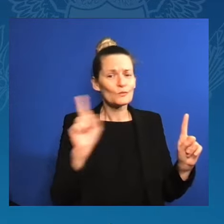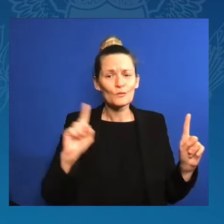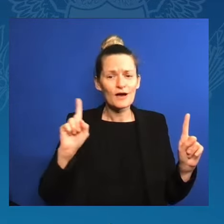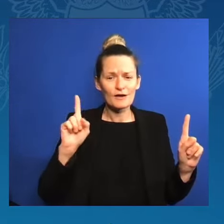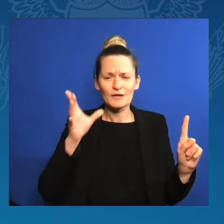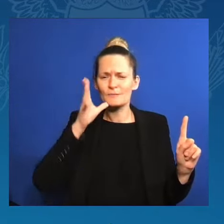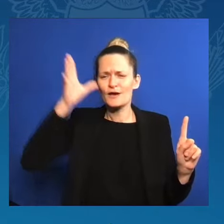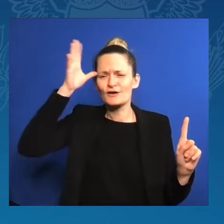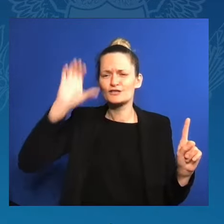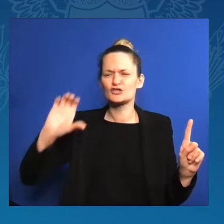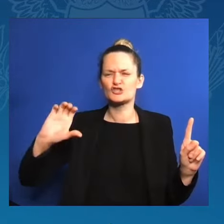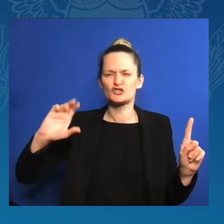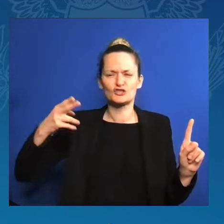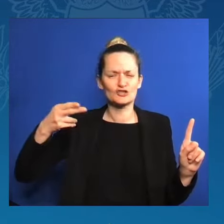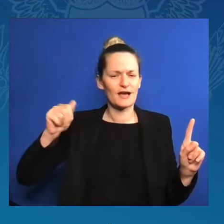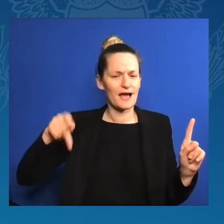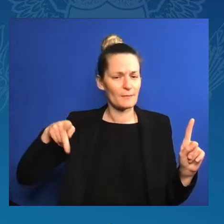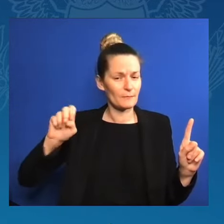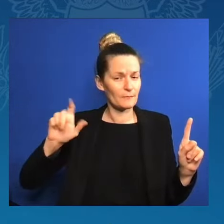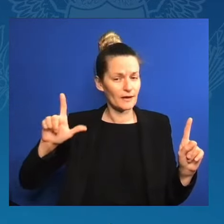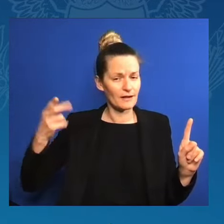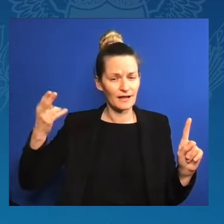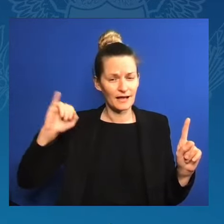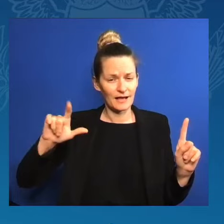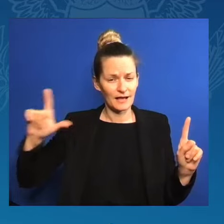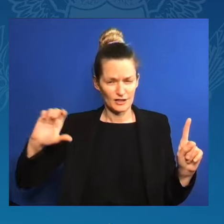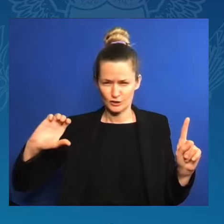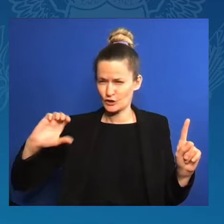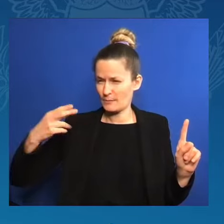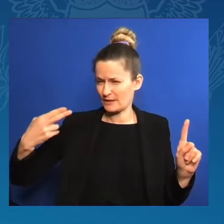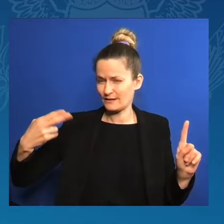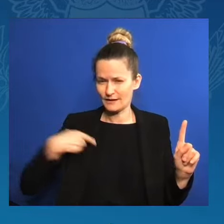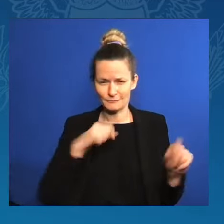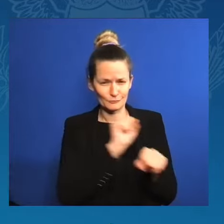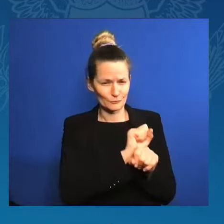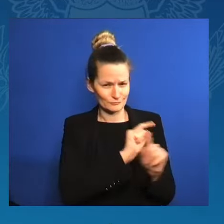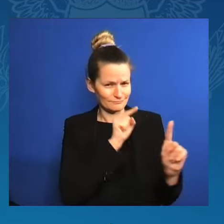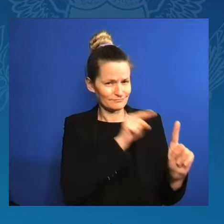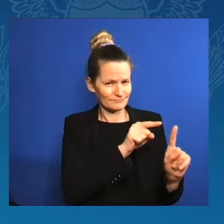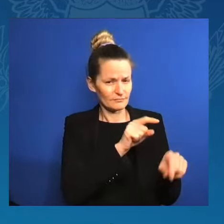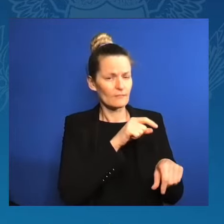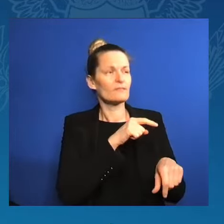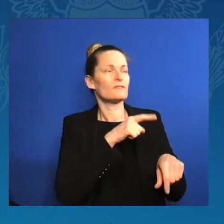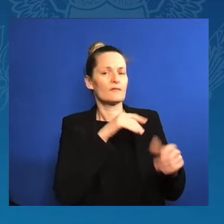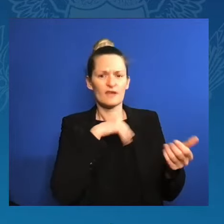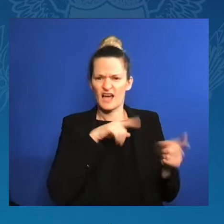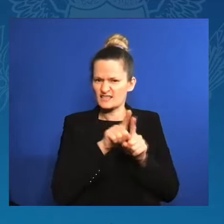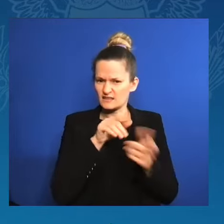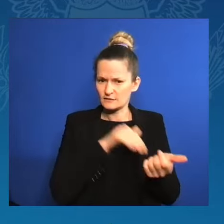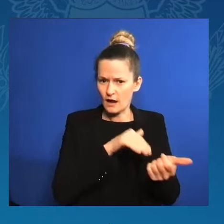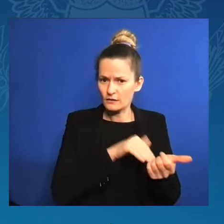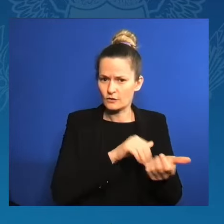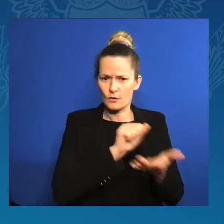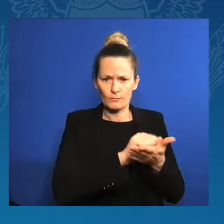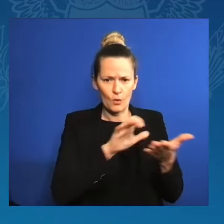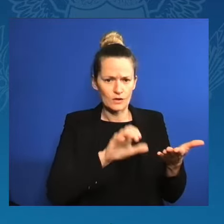when the devastating news of the Dubs decision came down. Within hours, we began hearing from colleagues